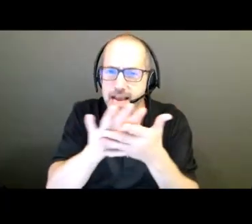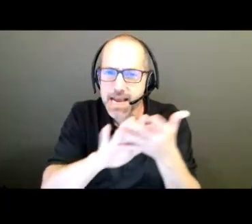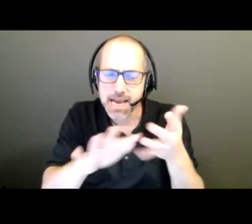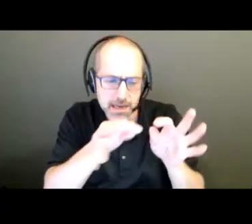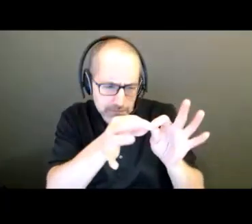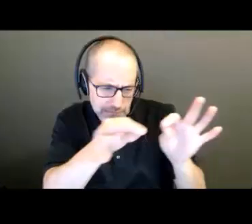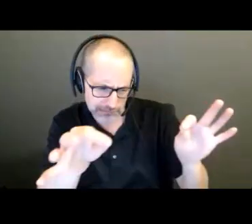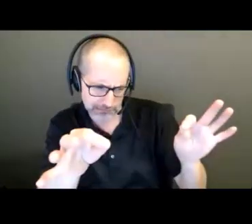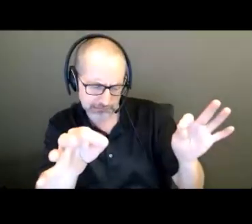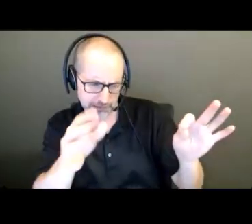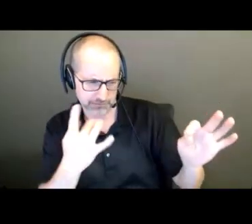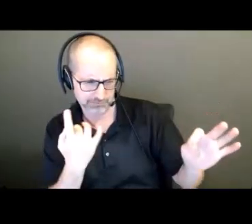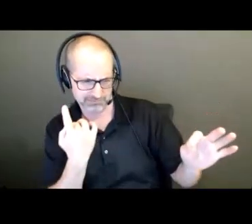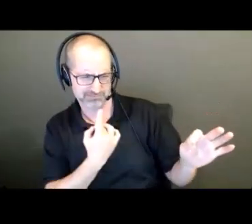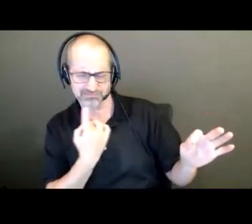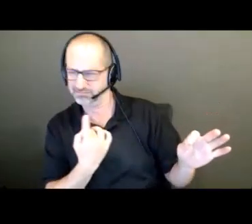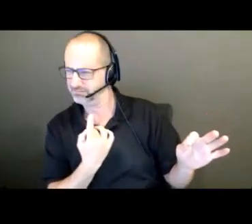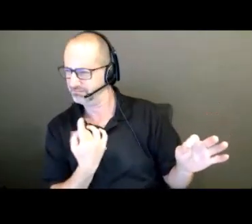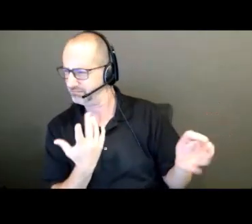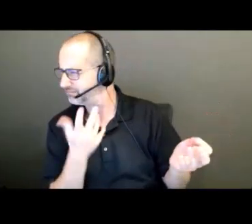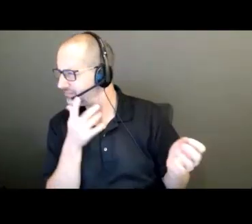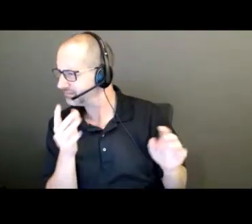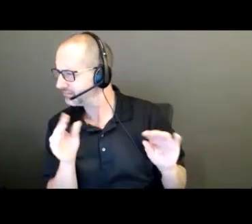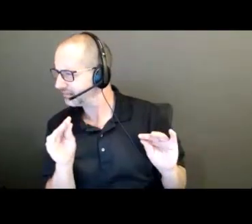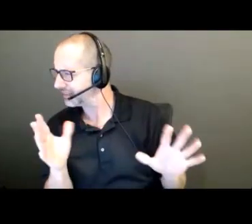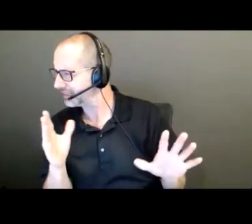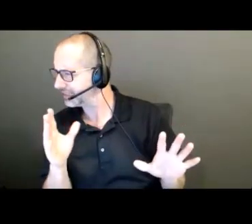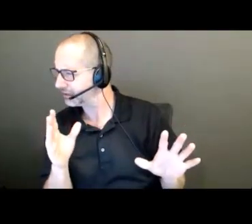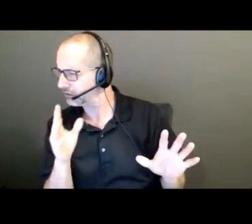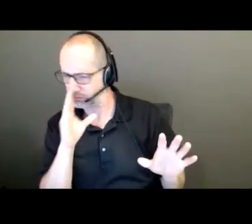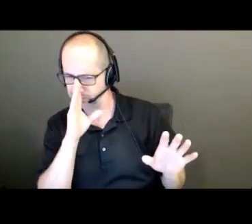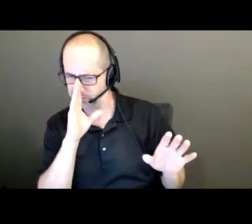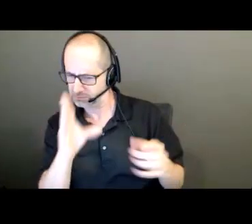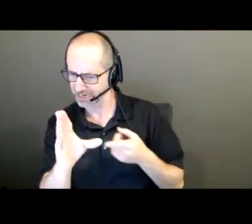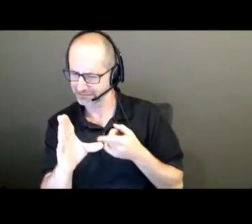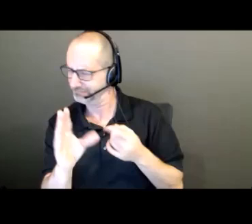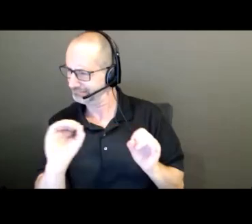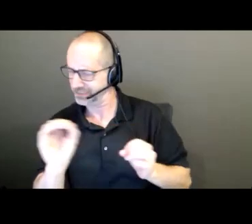than answer, leaving the Peers with uncertainty about your project.